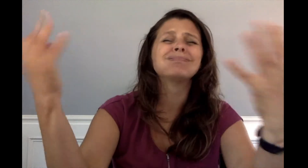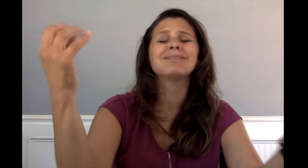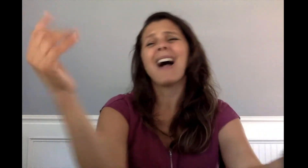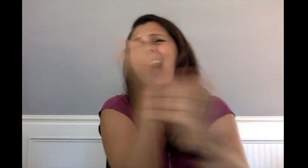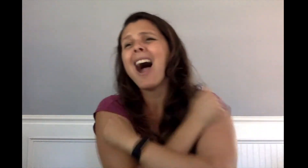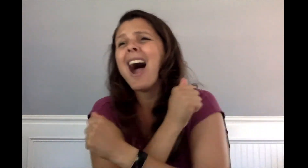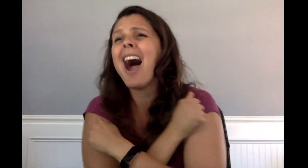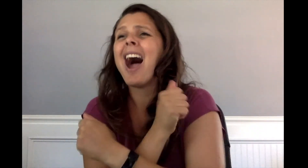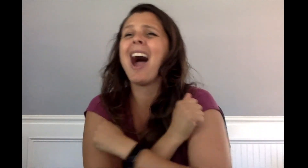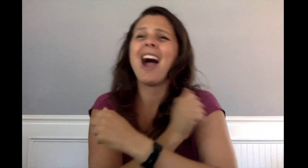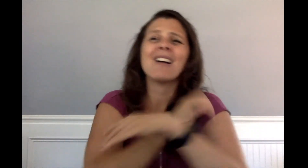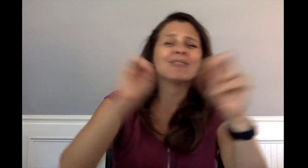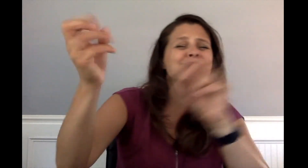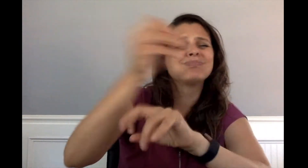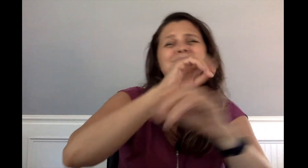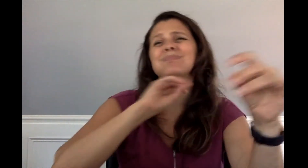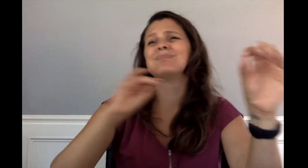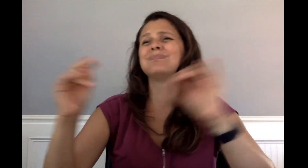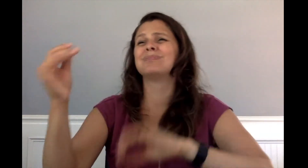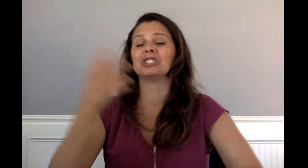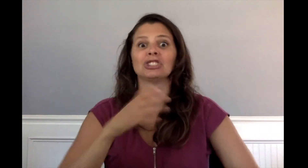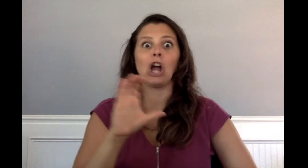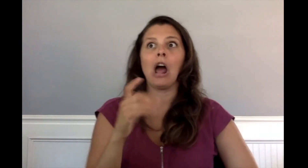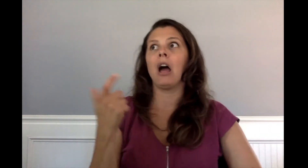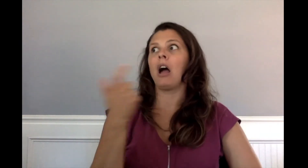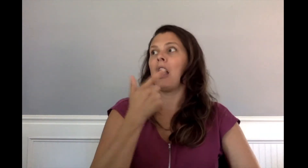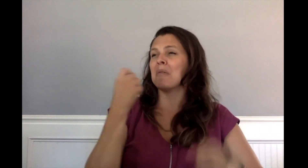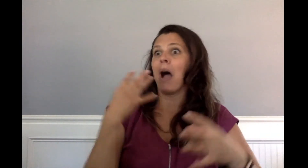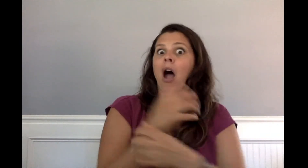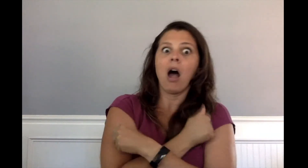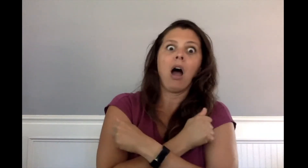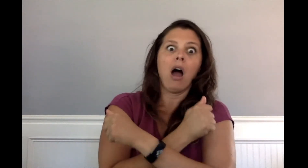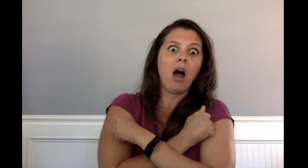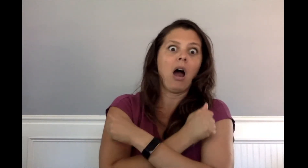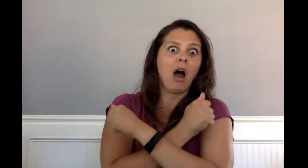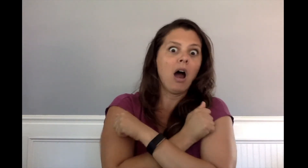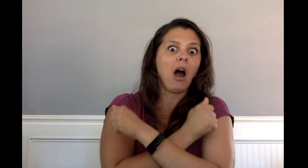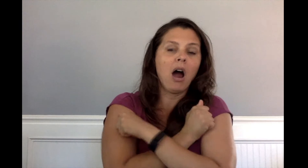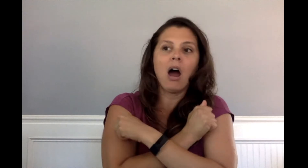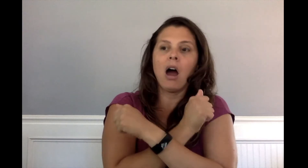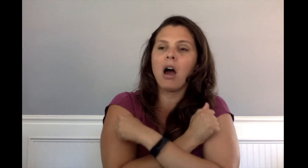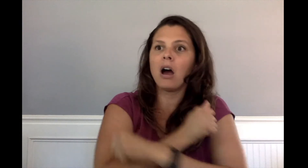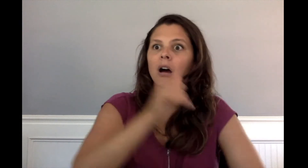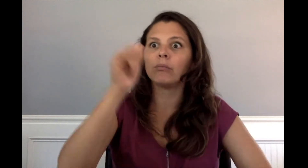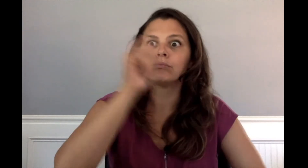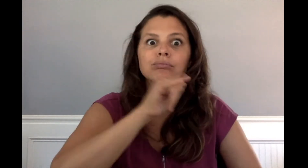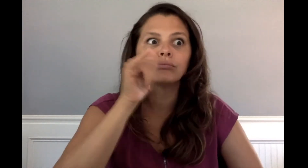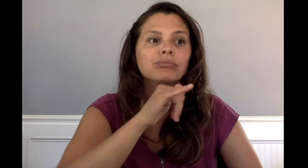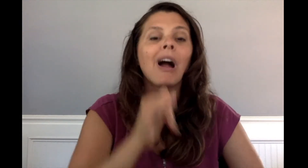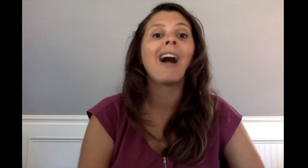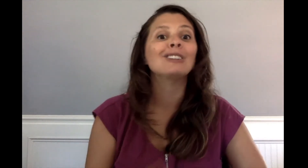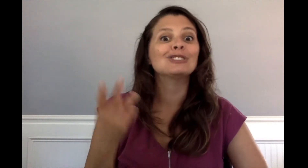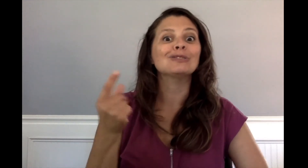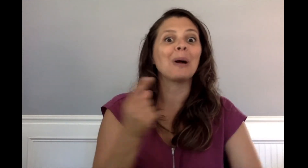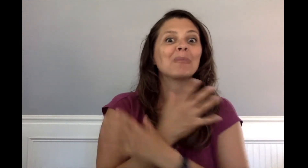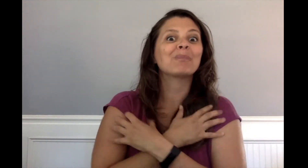The air was a whirlwind of hands and arms and hugs. More hugs than Charlie had ever seen before.